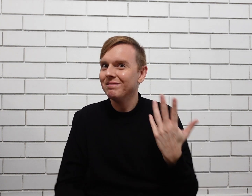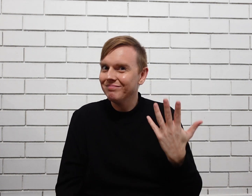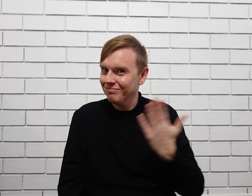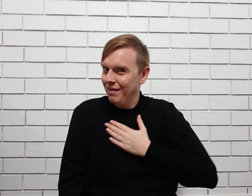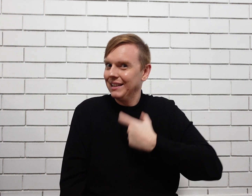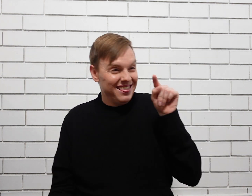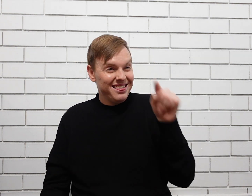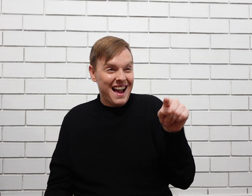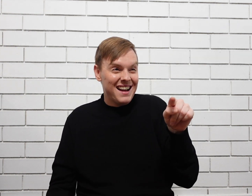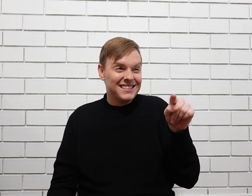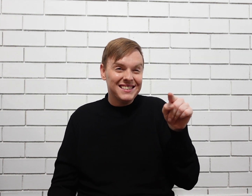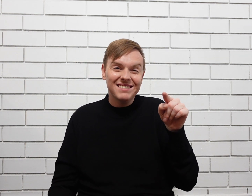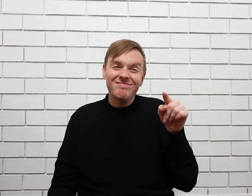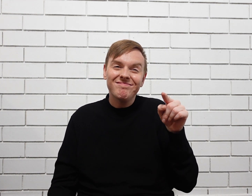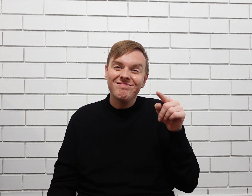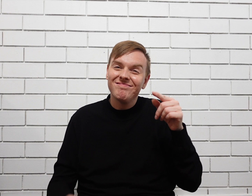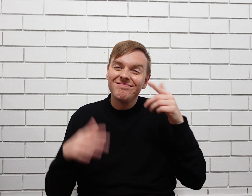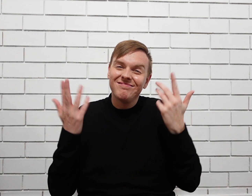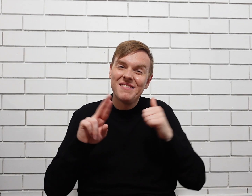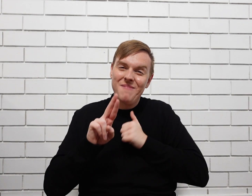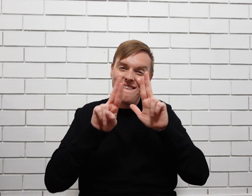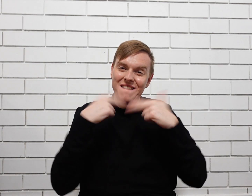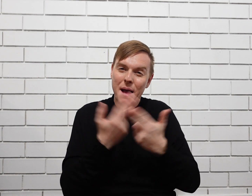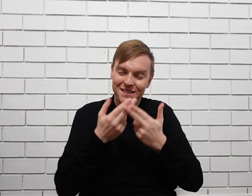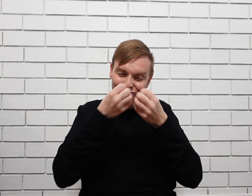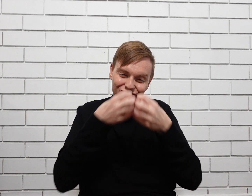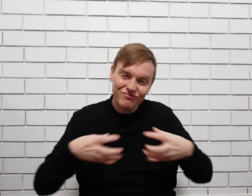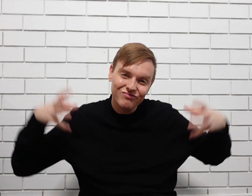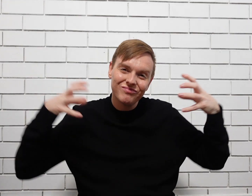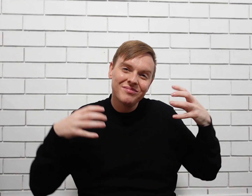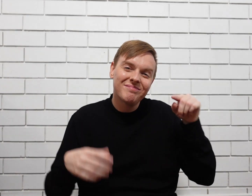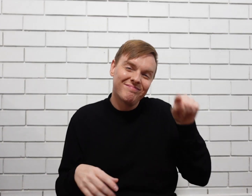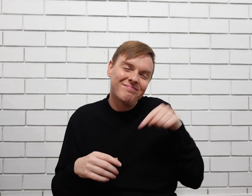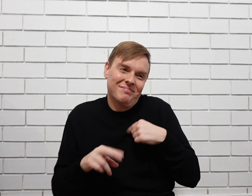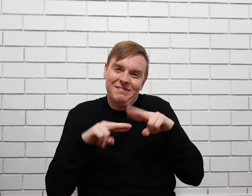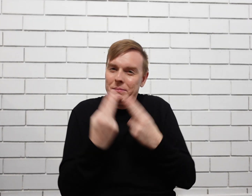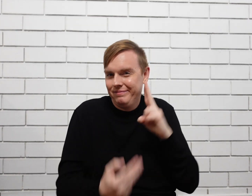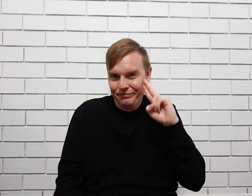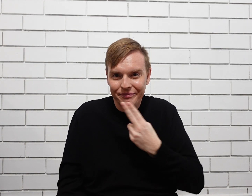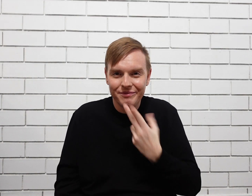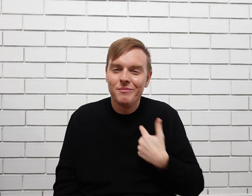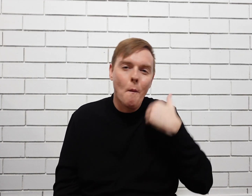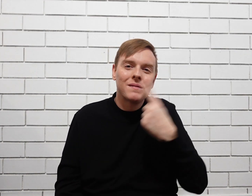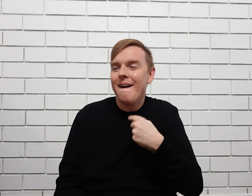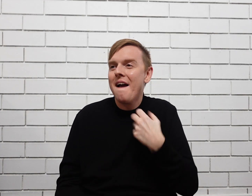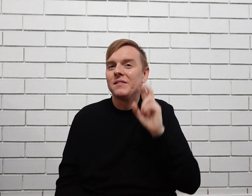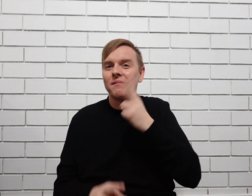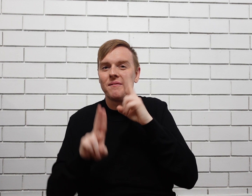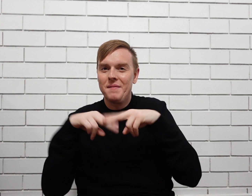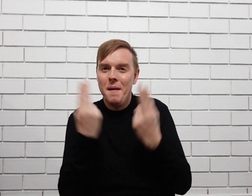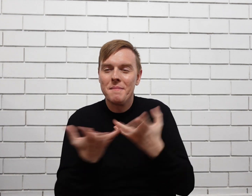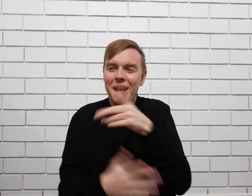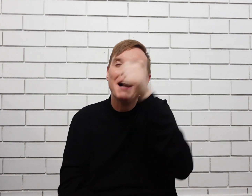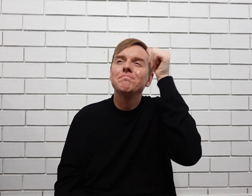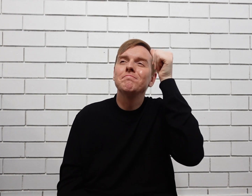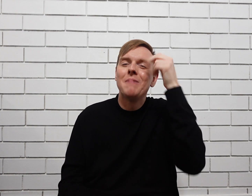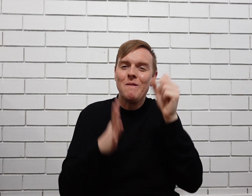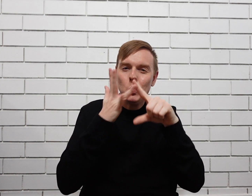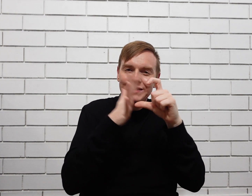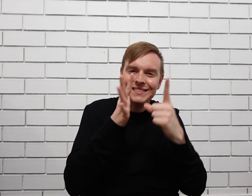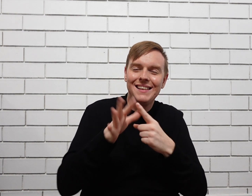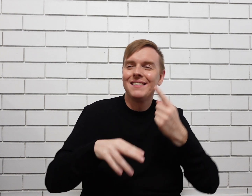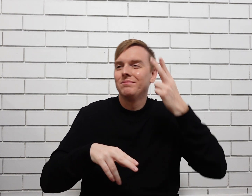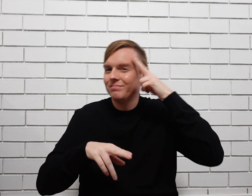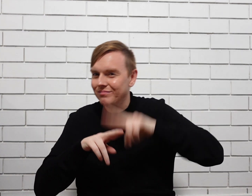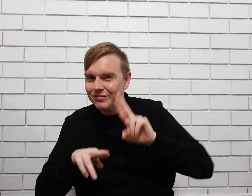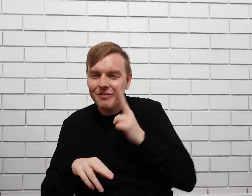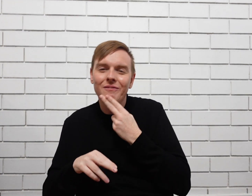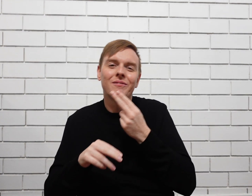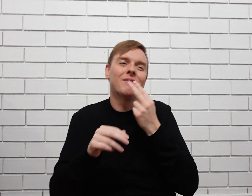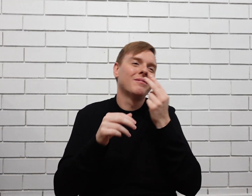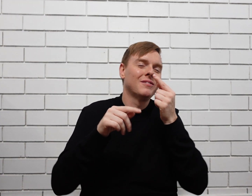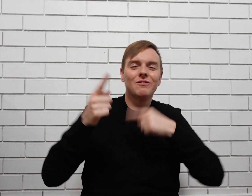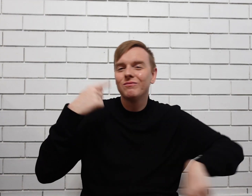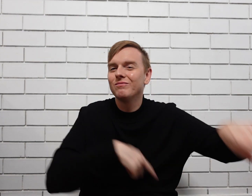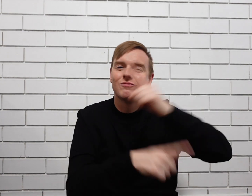That's my growing Deaf family. I always proudly say I have a Deaf family so it means I have. CODAS, Deaf parents.